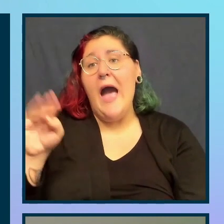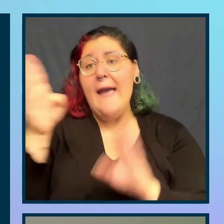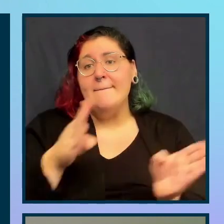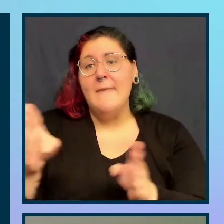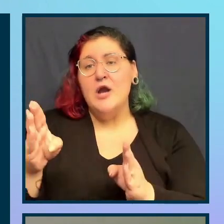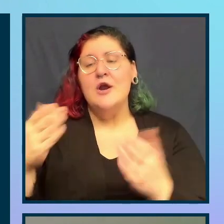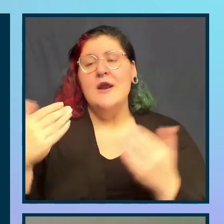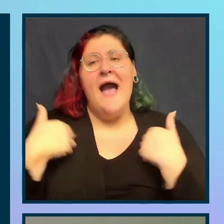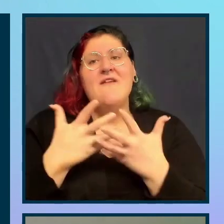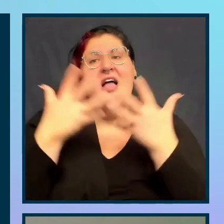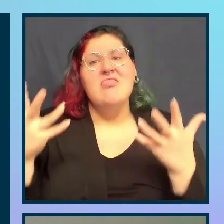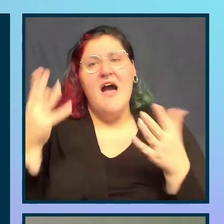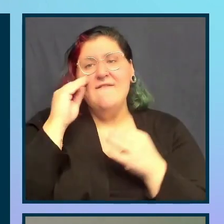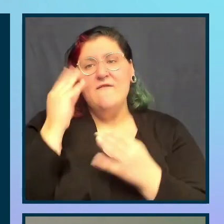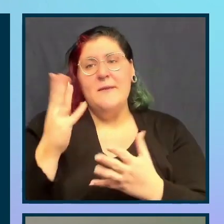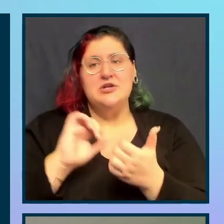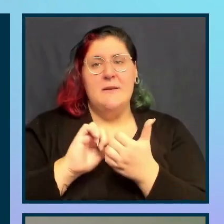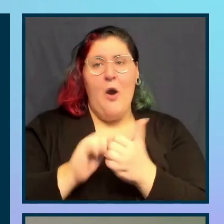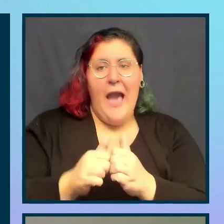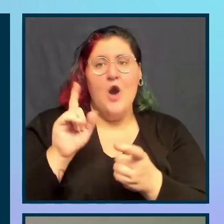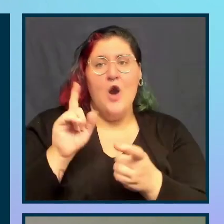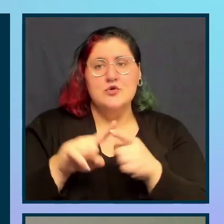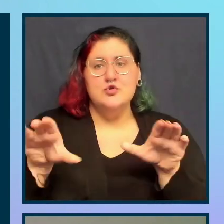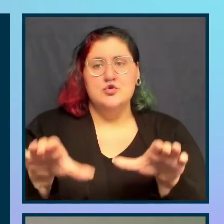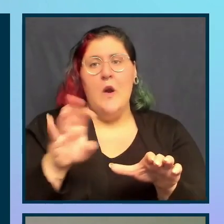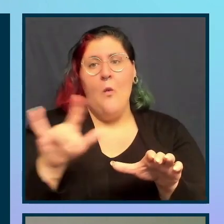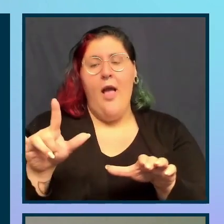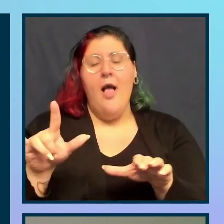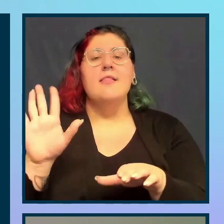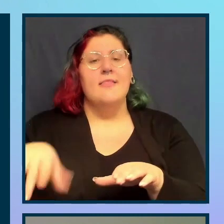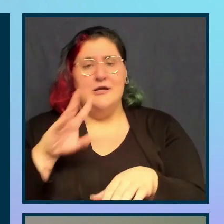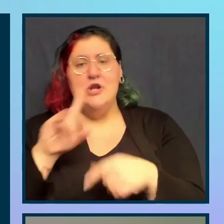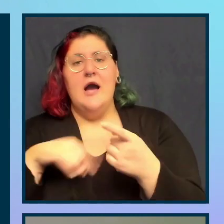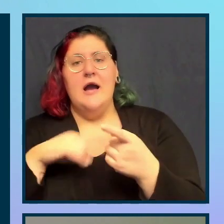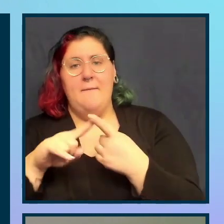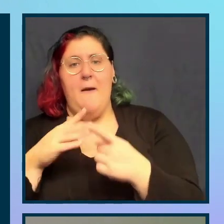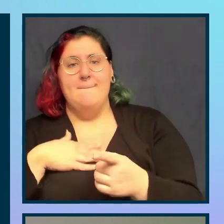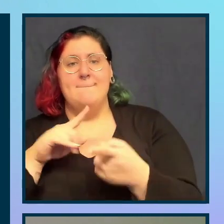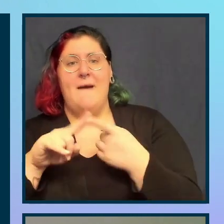And slight shout out here to my friend, Shell Little, who will be talking about form error patterns and cognitive accessibility tomorrow in her talk